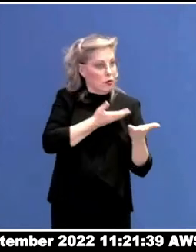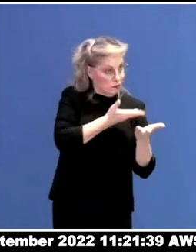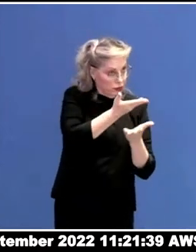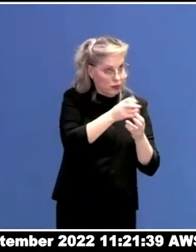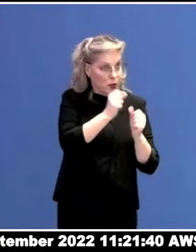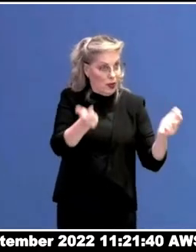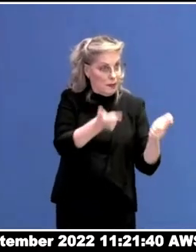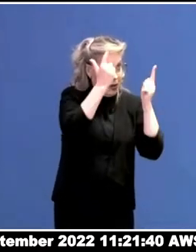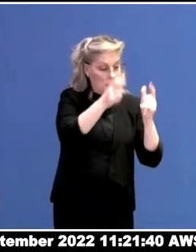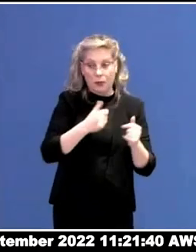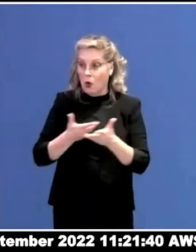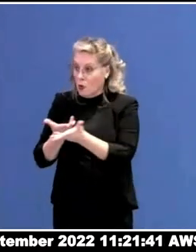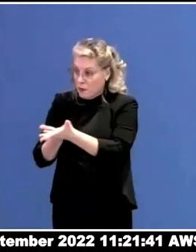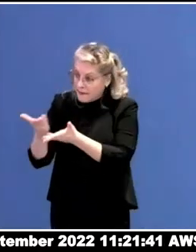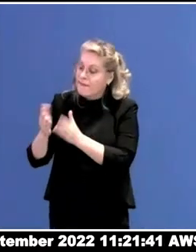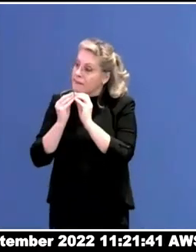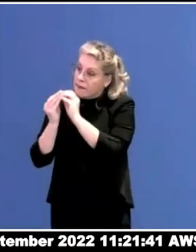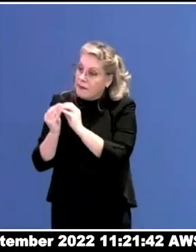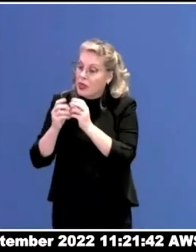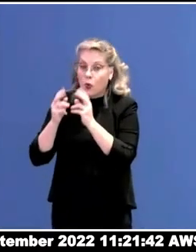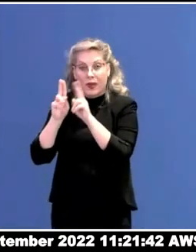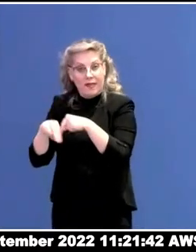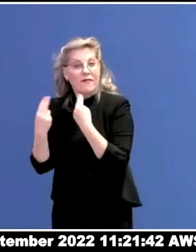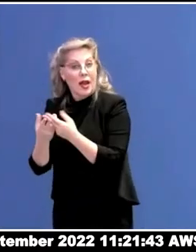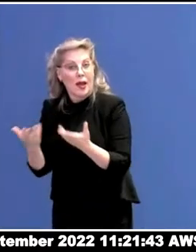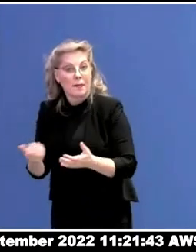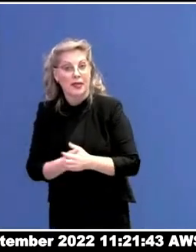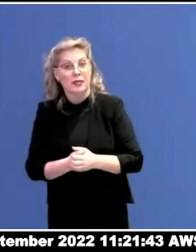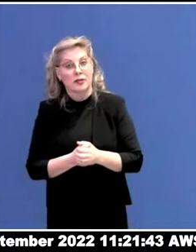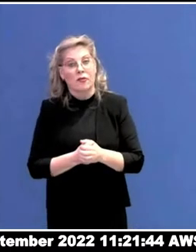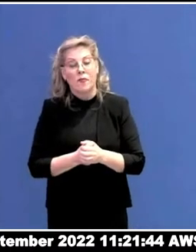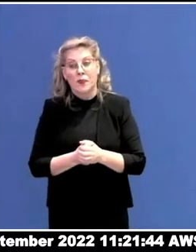days on end. The same thing applied with the medical unit where we first came into contact